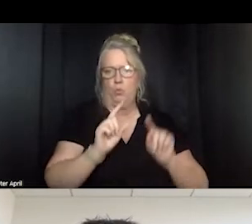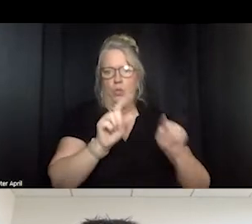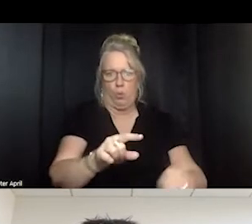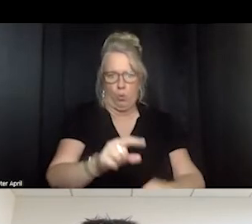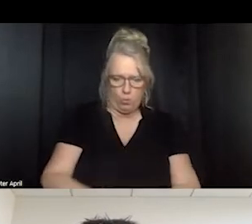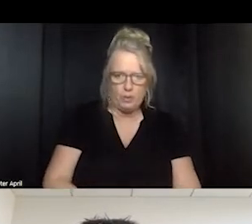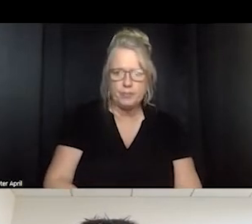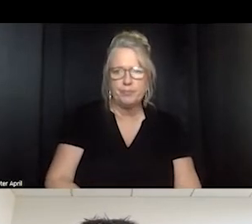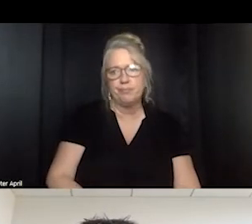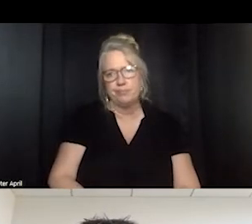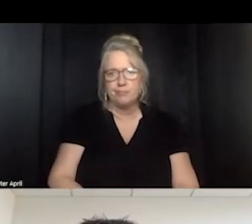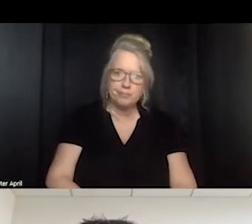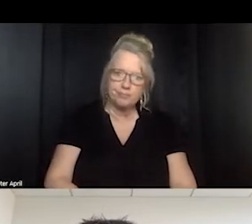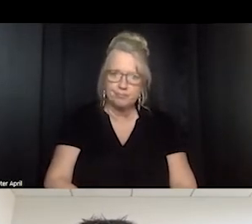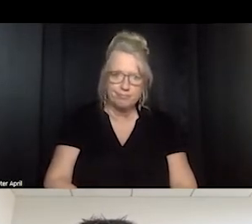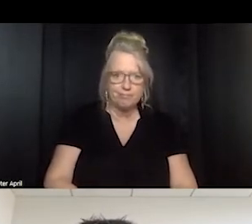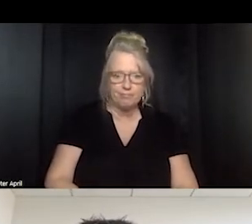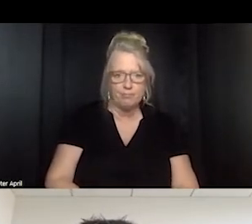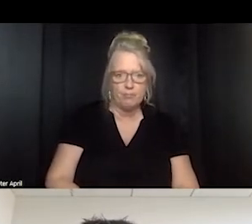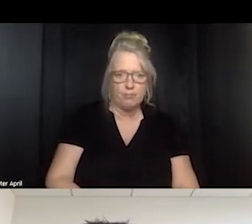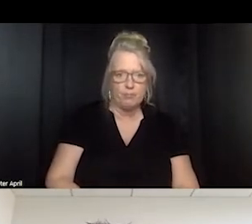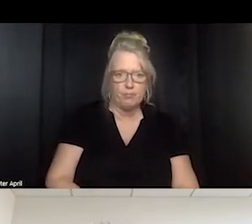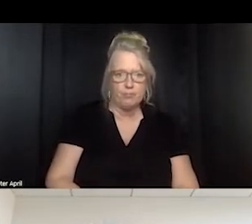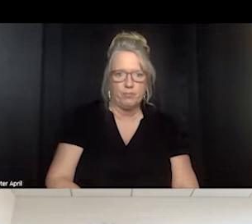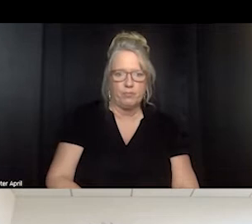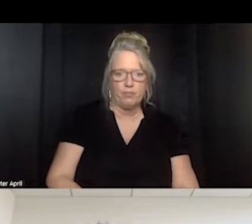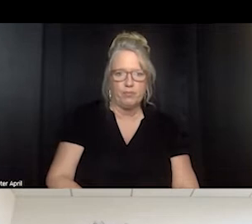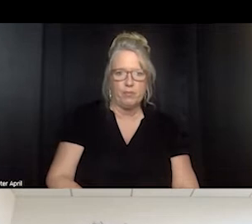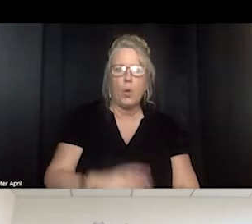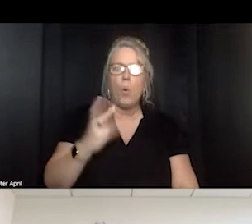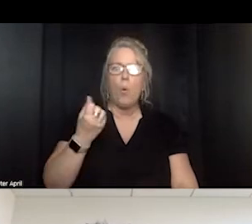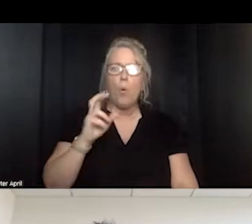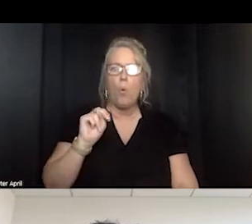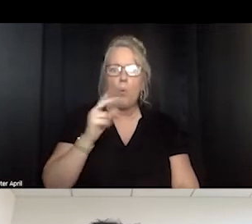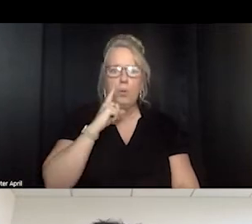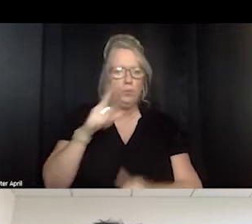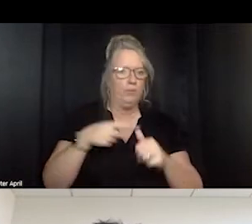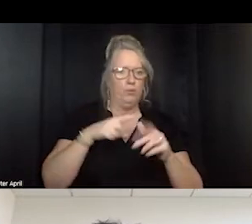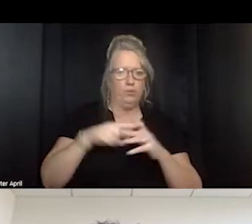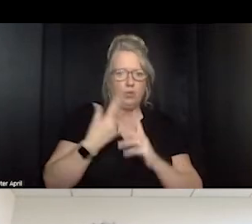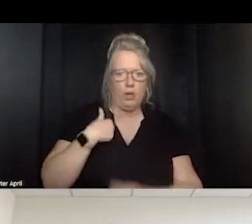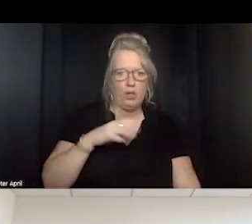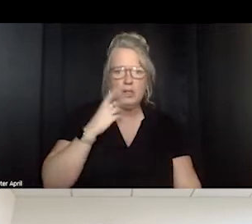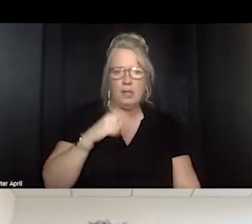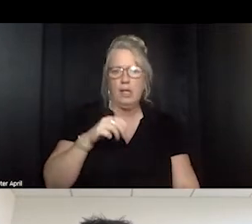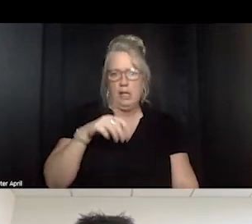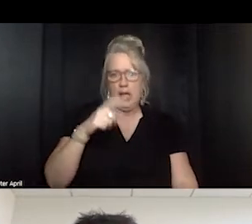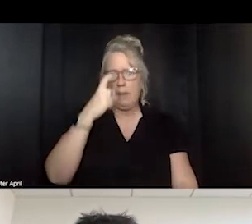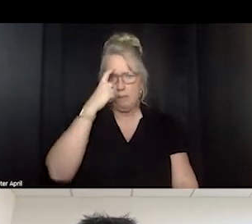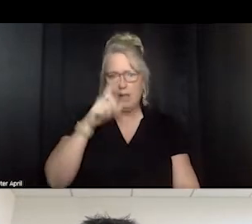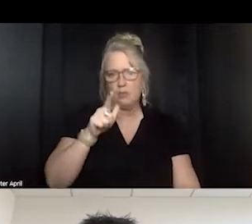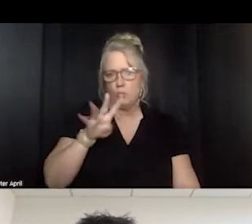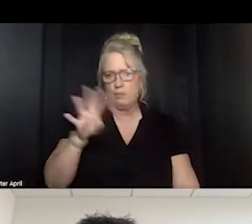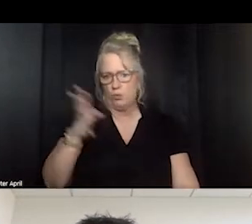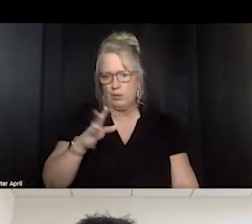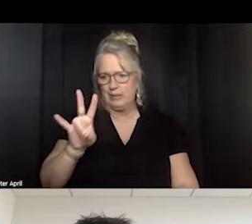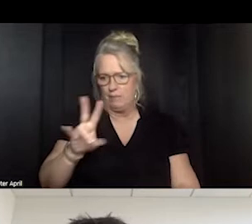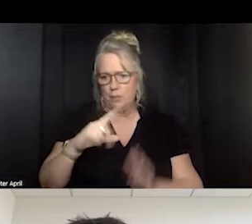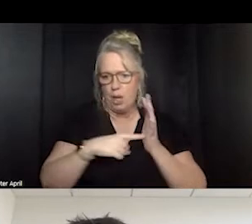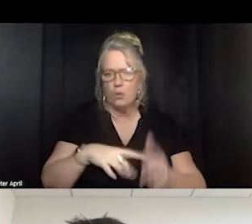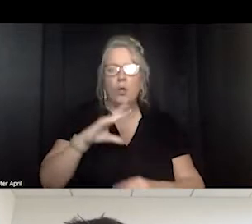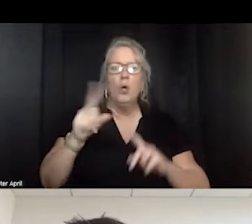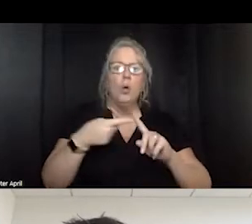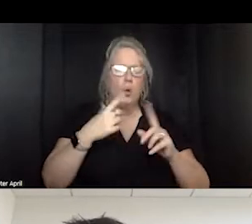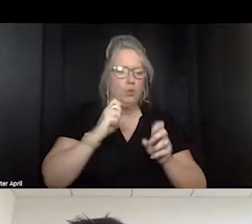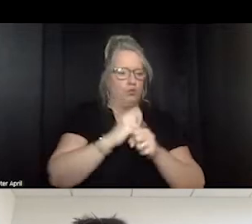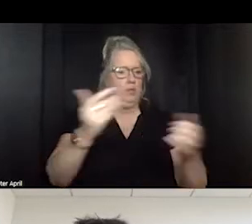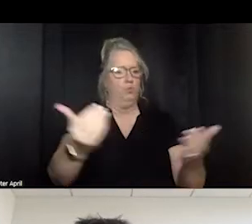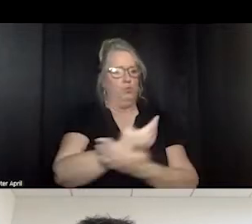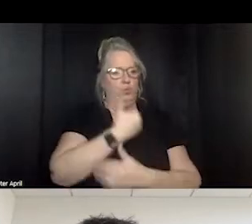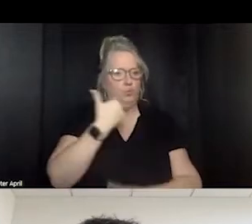WE KIND OF GO FROM THERE. WHEN WE BUILT MIND 24 7, LET'S CREATE A NEW FRONT DOOR. LET'S TAKE SOME OF